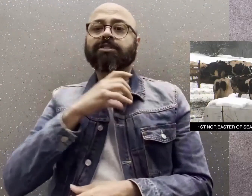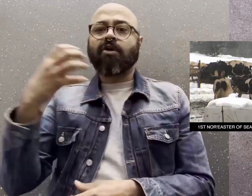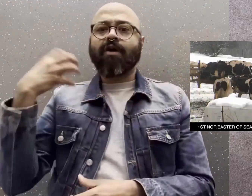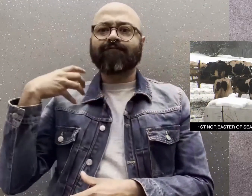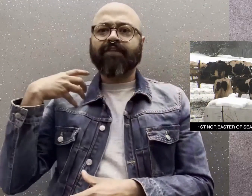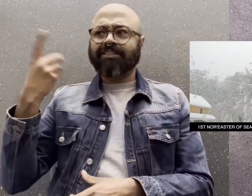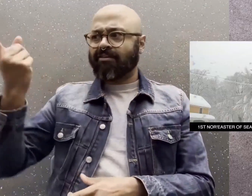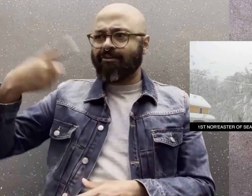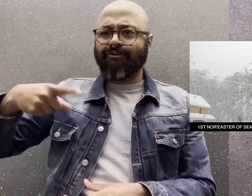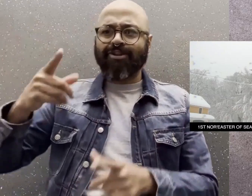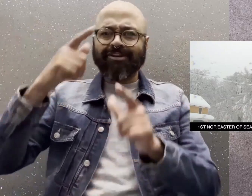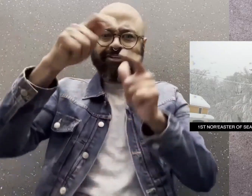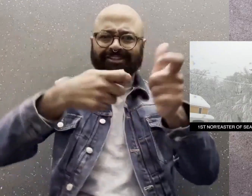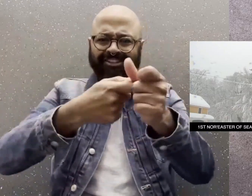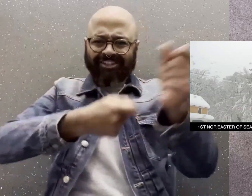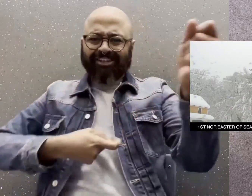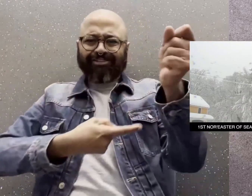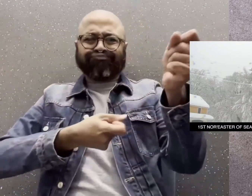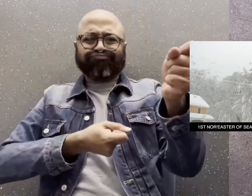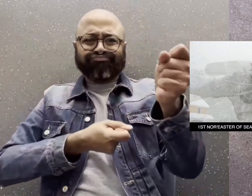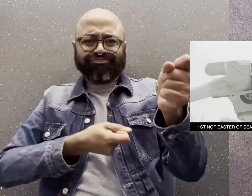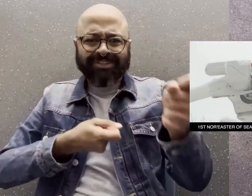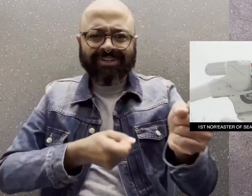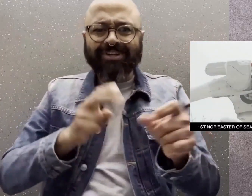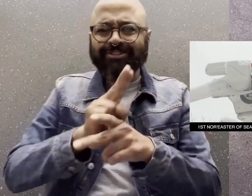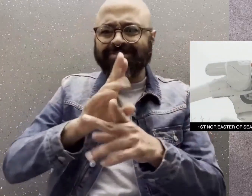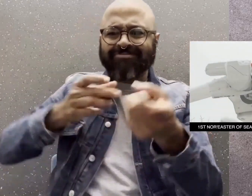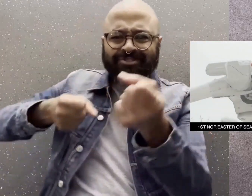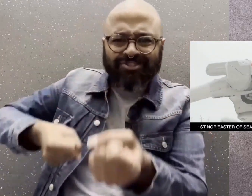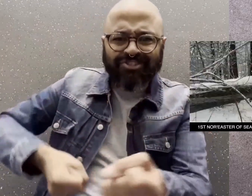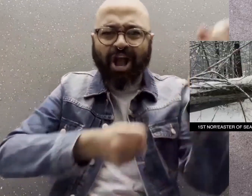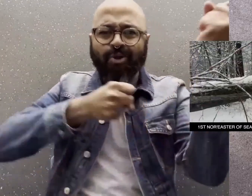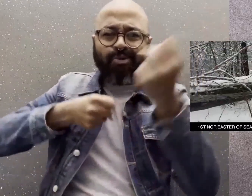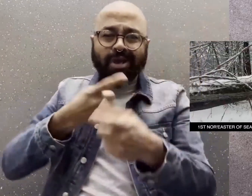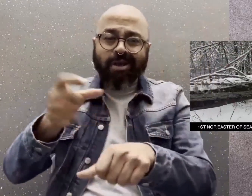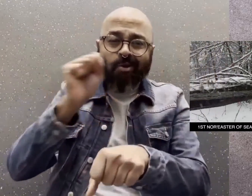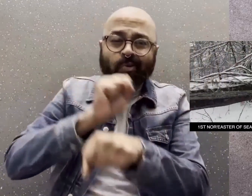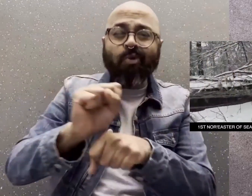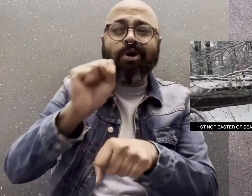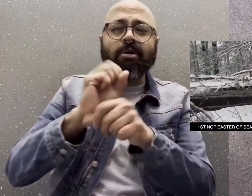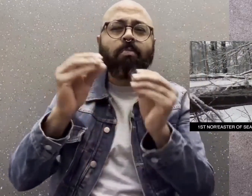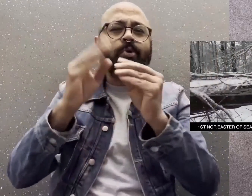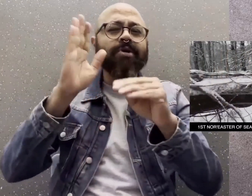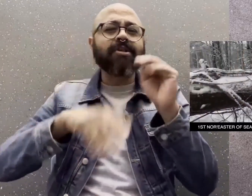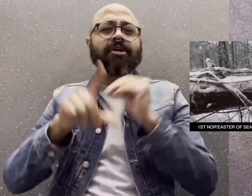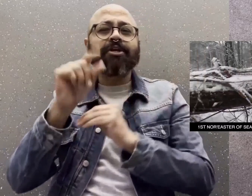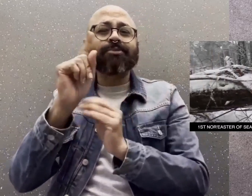the city fire department and police officers use chainsaws and shovels worked